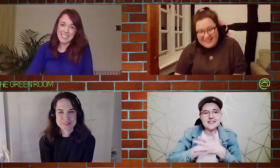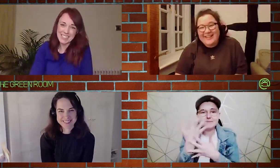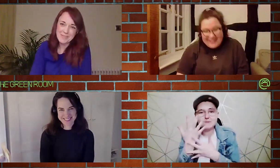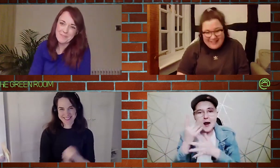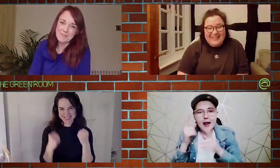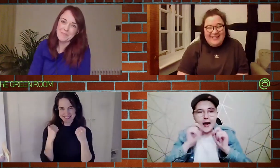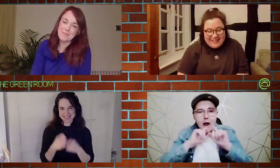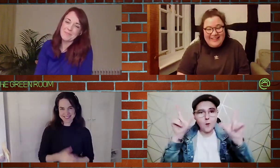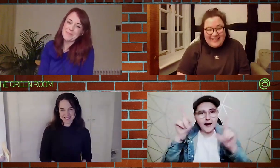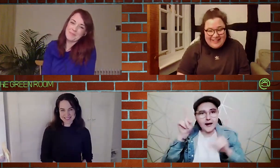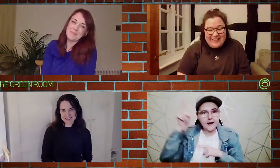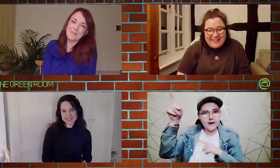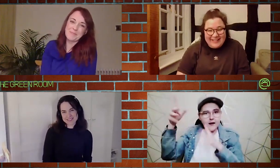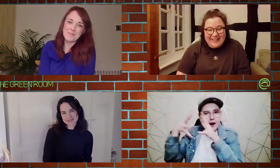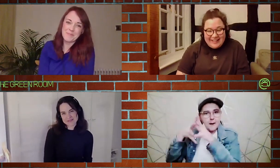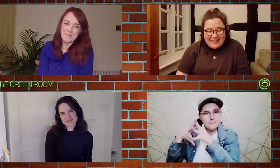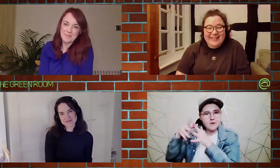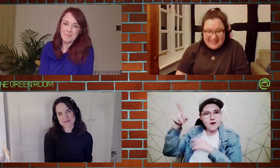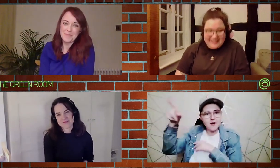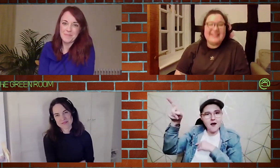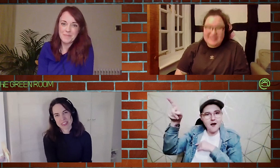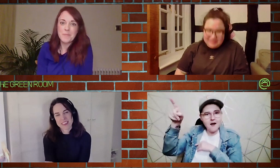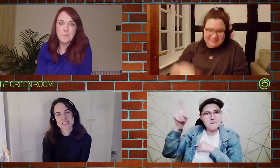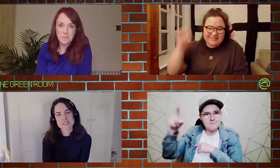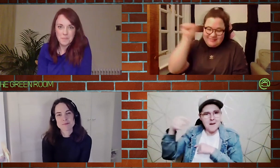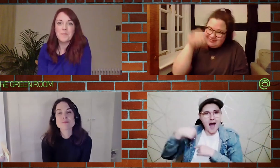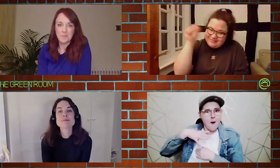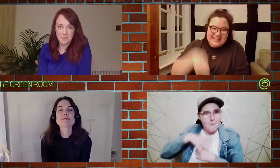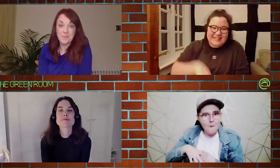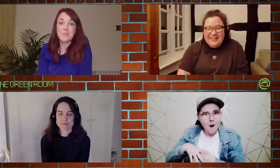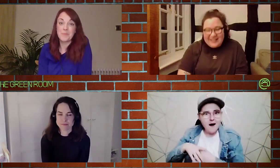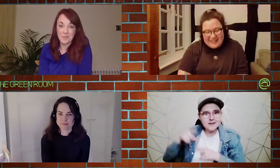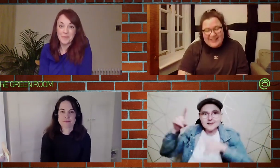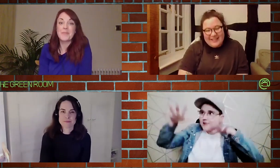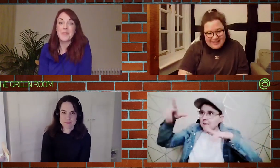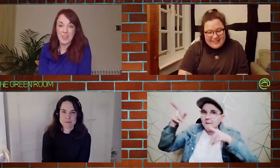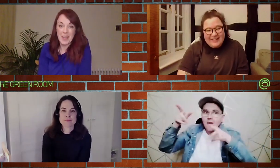Something like the Spring Awakening that was done in America.